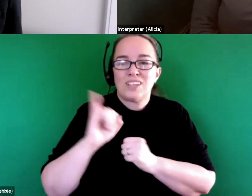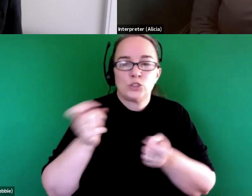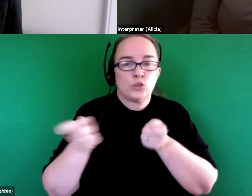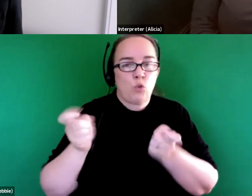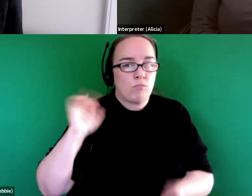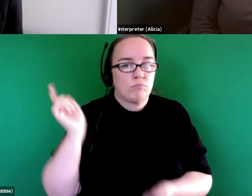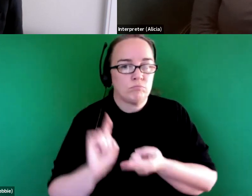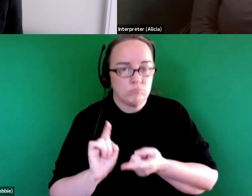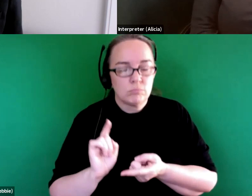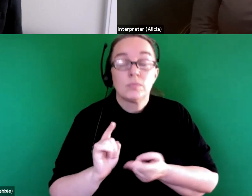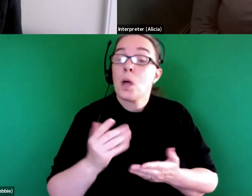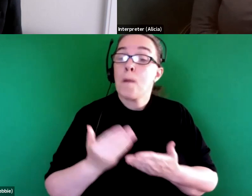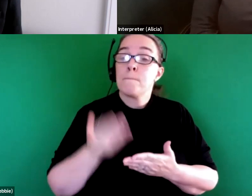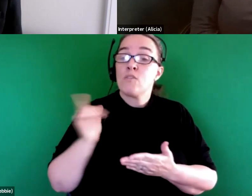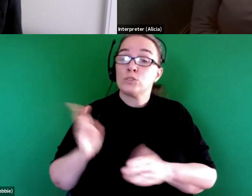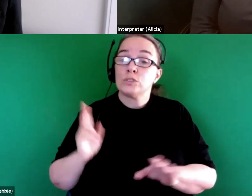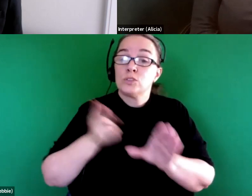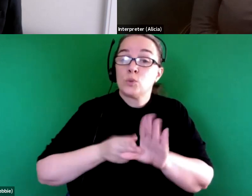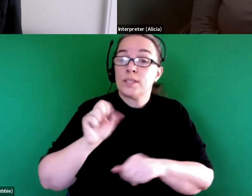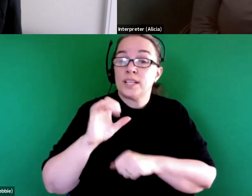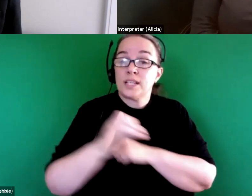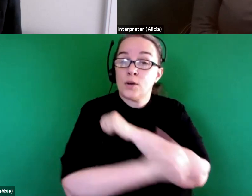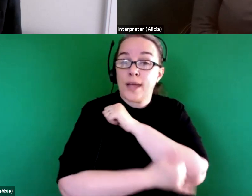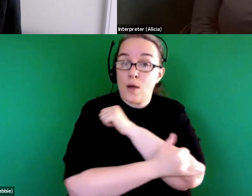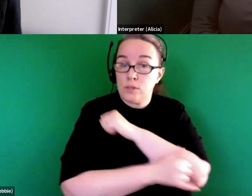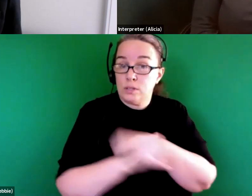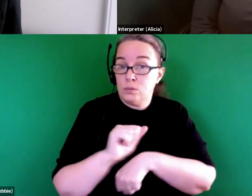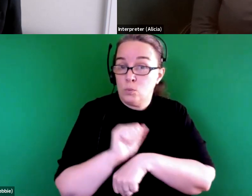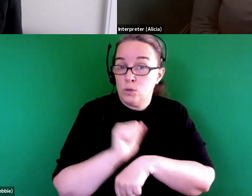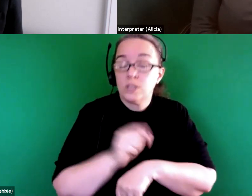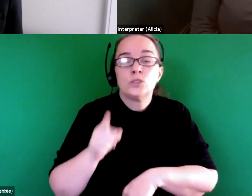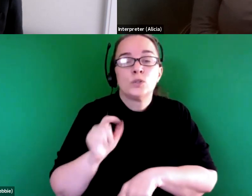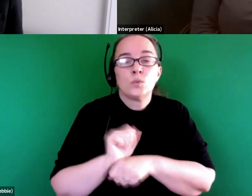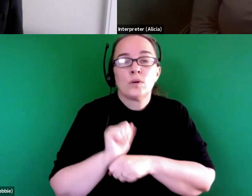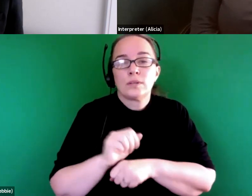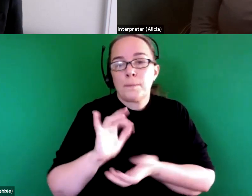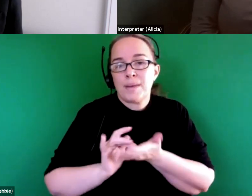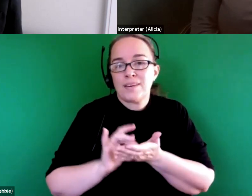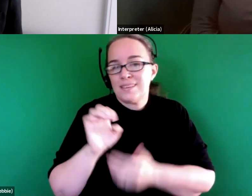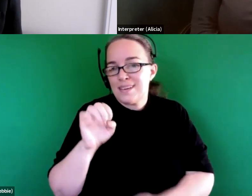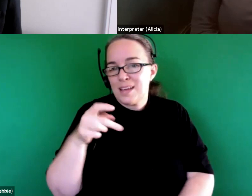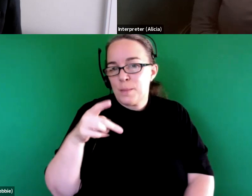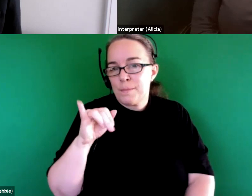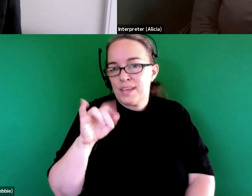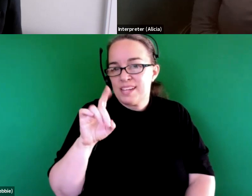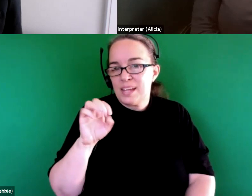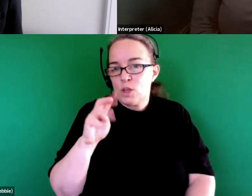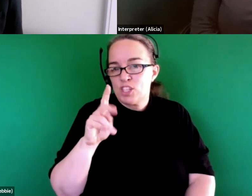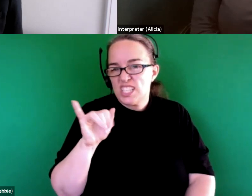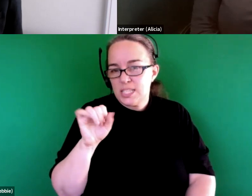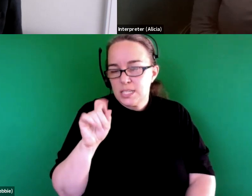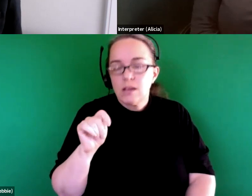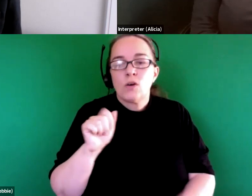Ram Subramaniam (He/him): Prior to joining the Santa Clara county she was a medical epidemiologist with the US Center for disease control and prevention.